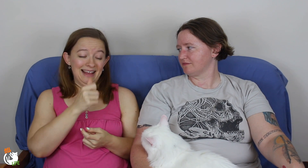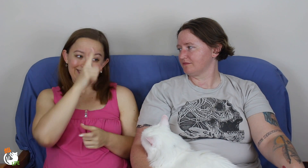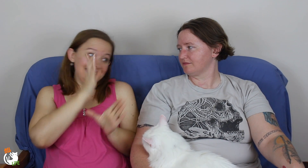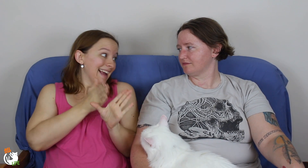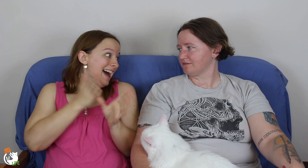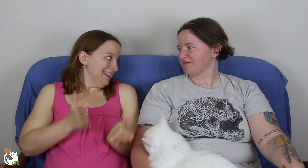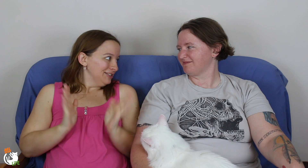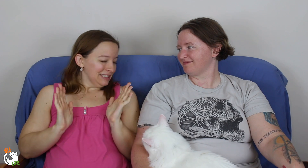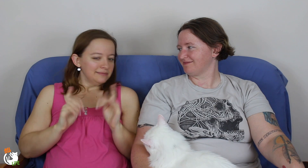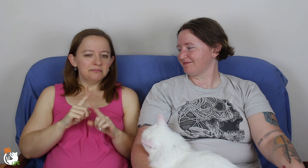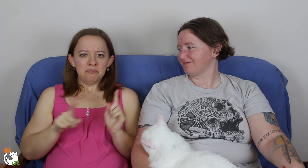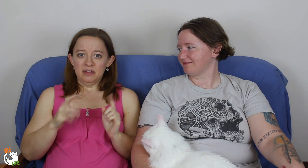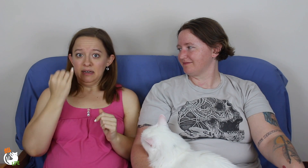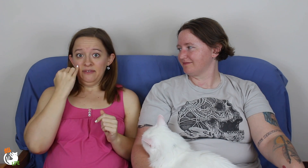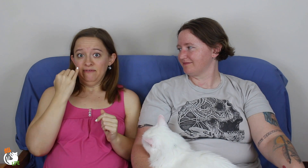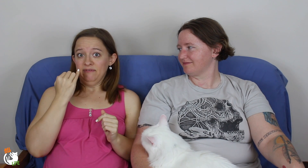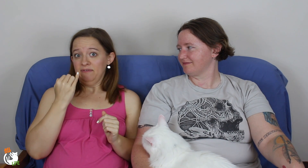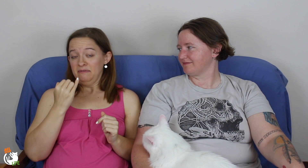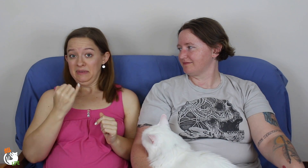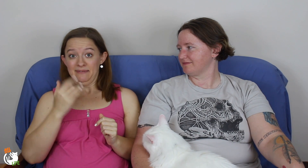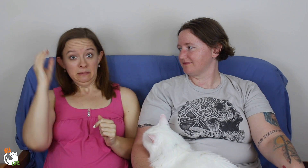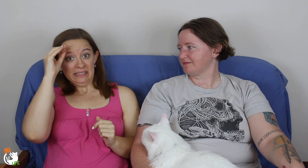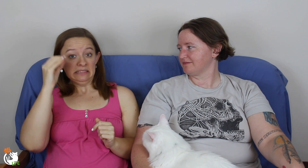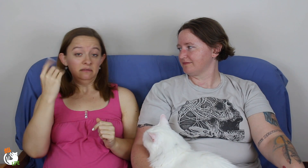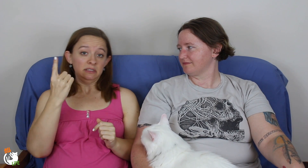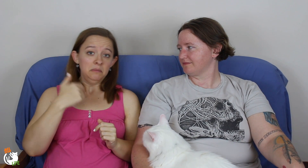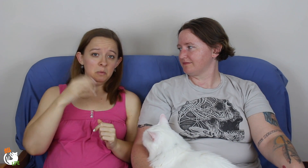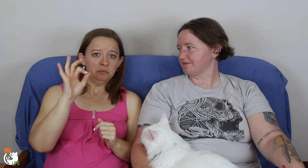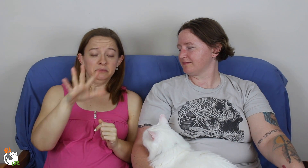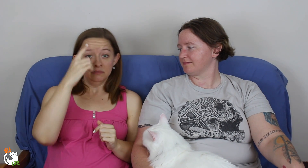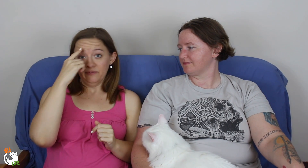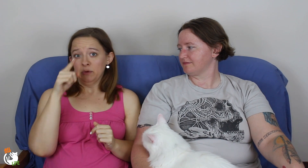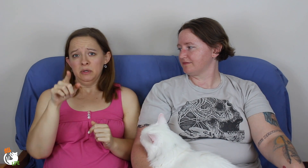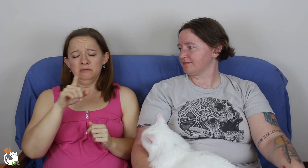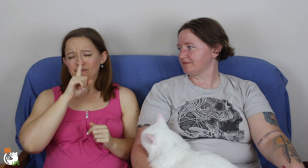I mean we're not psychologists, but if you just need an opinion, we can give you that.